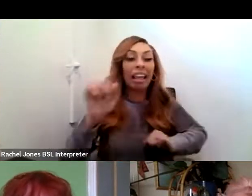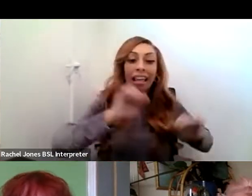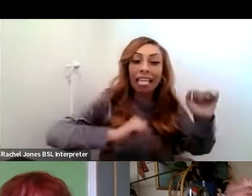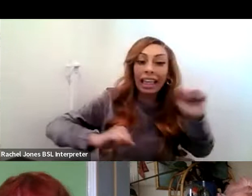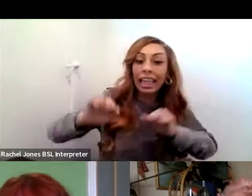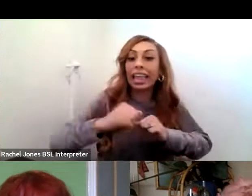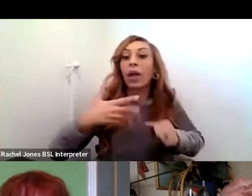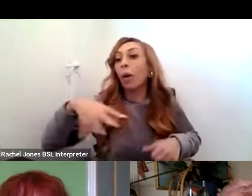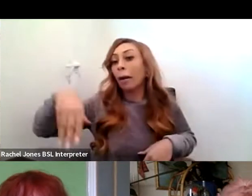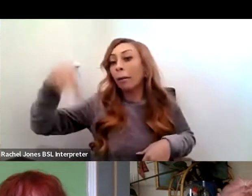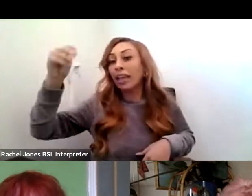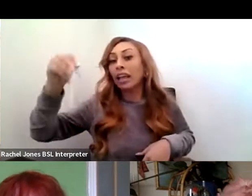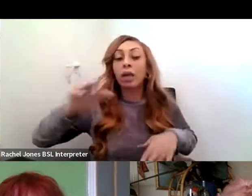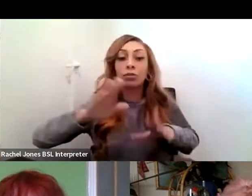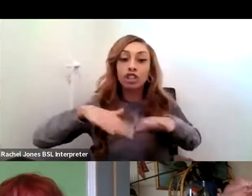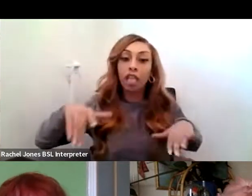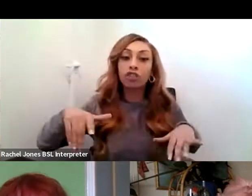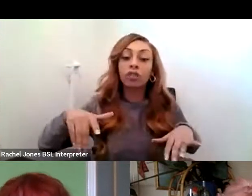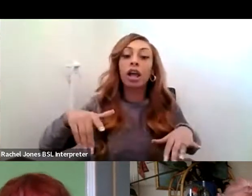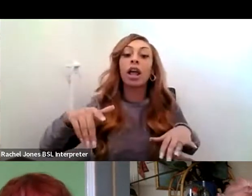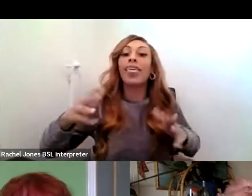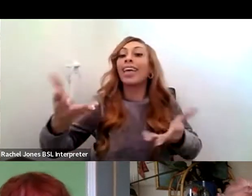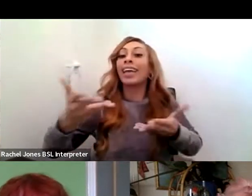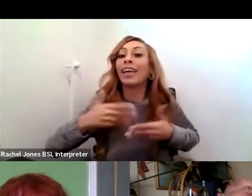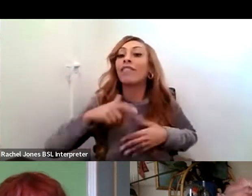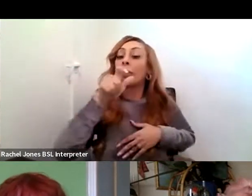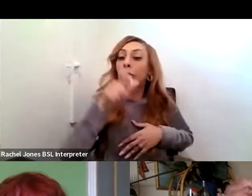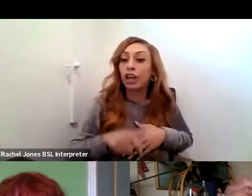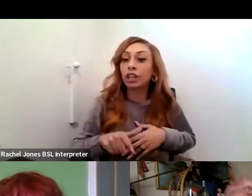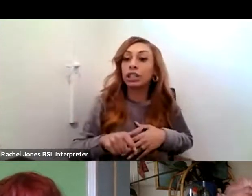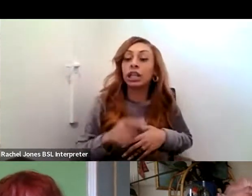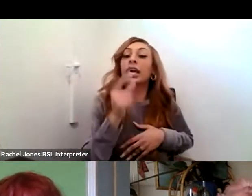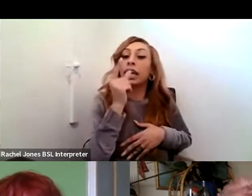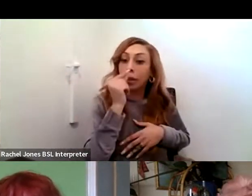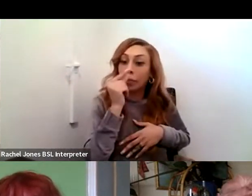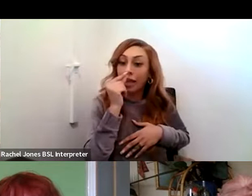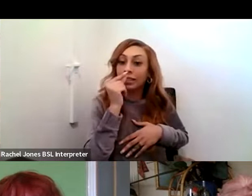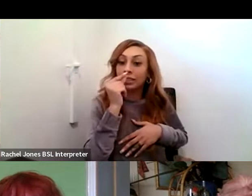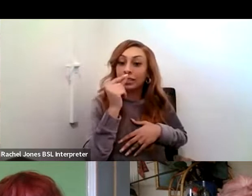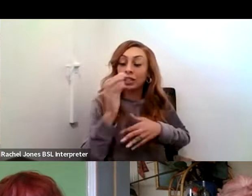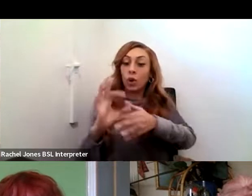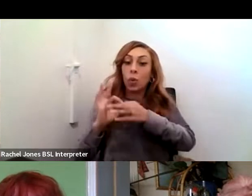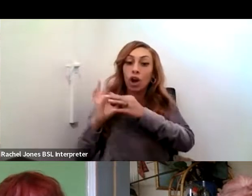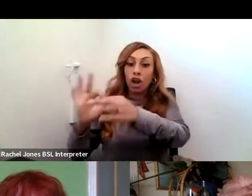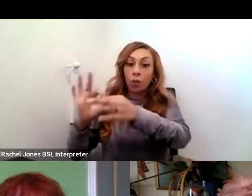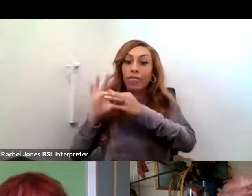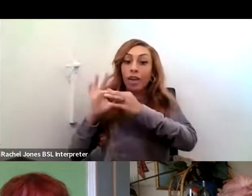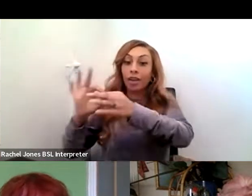or pick up children, then that gives that person the capacity to then work with us.